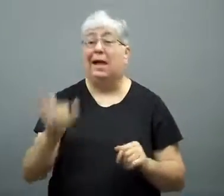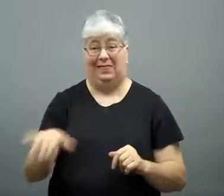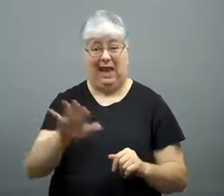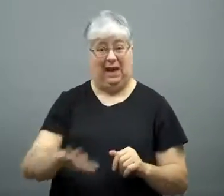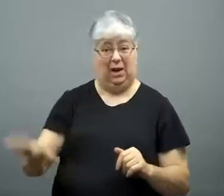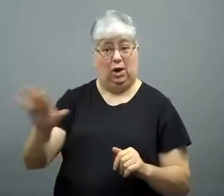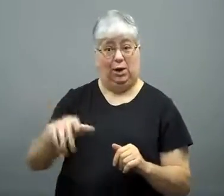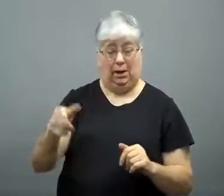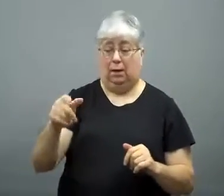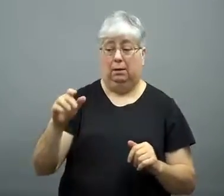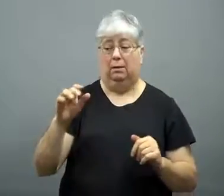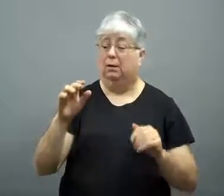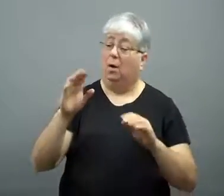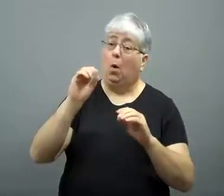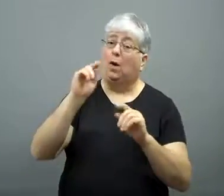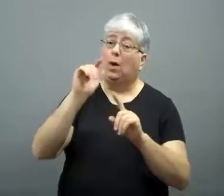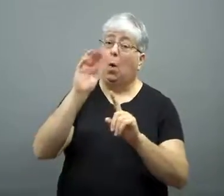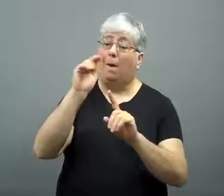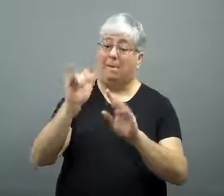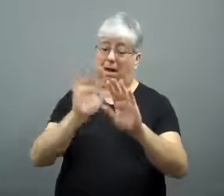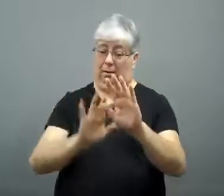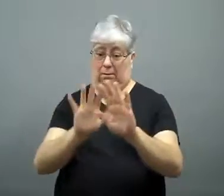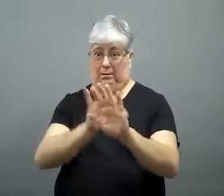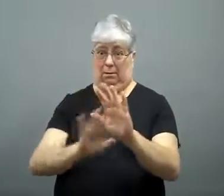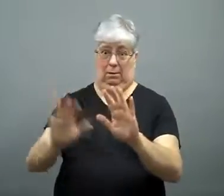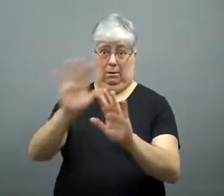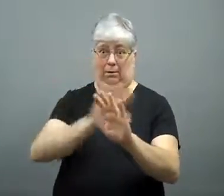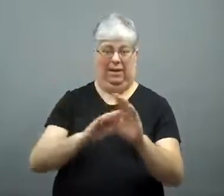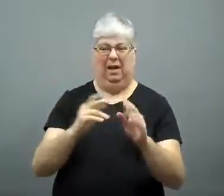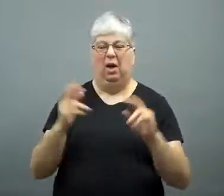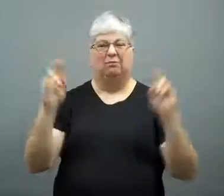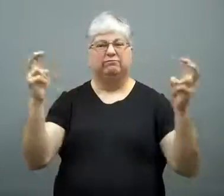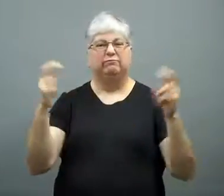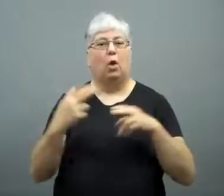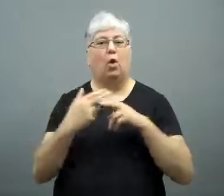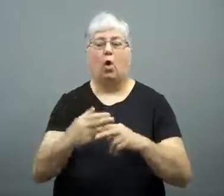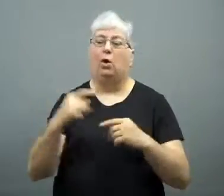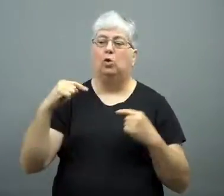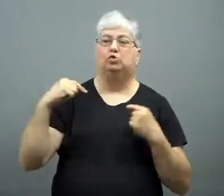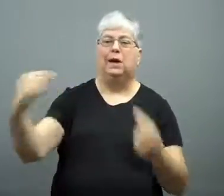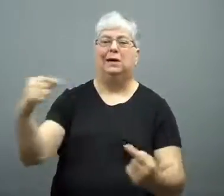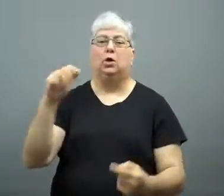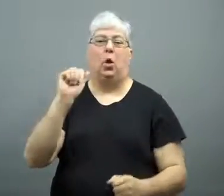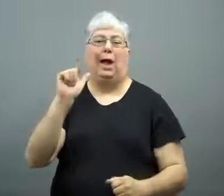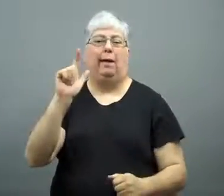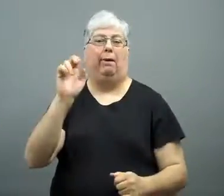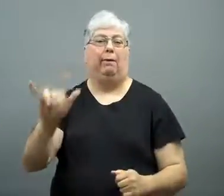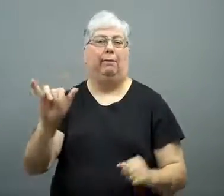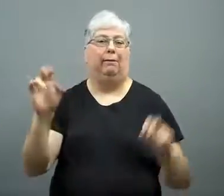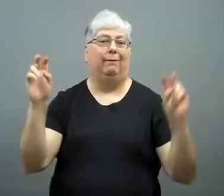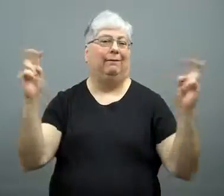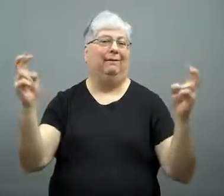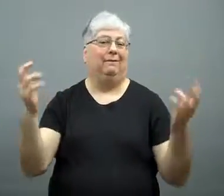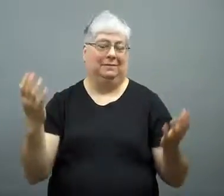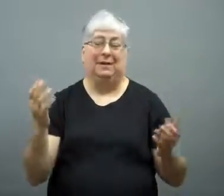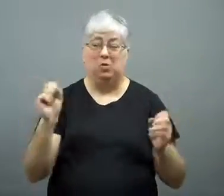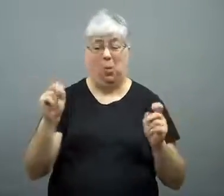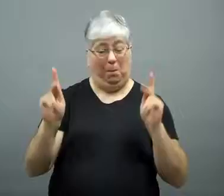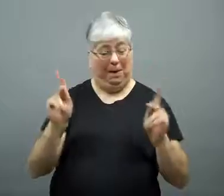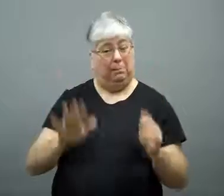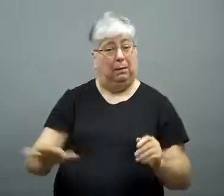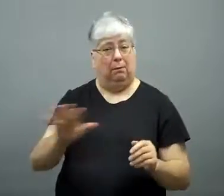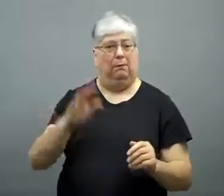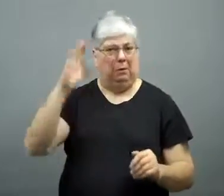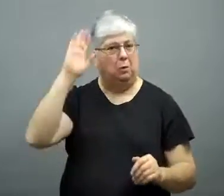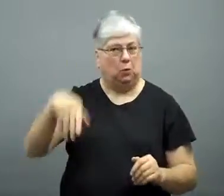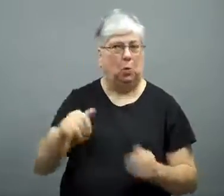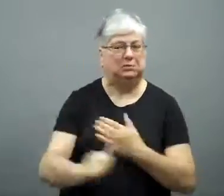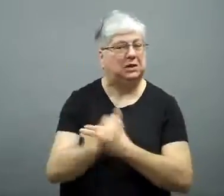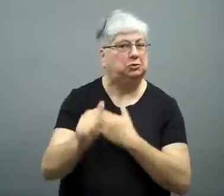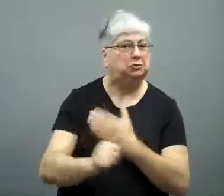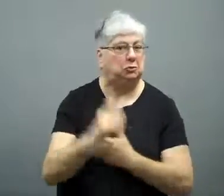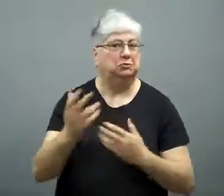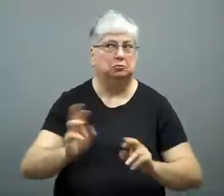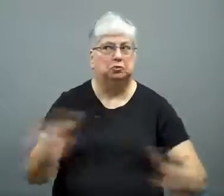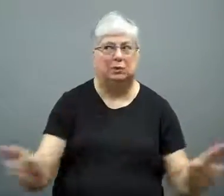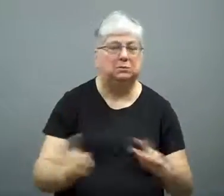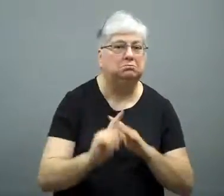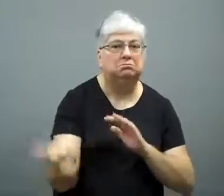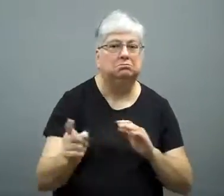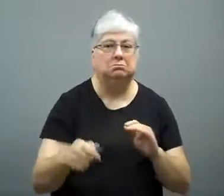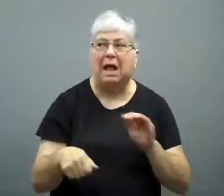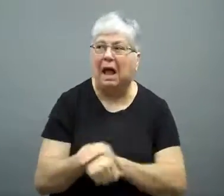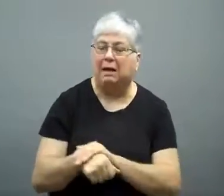That area is called Tornado Alley.